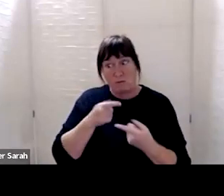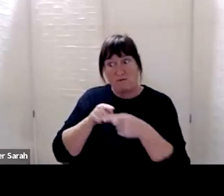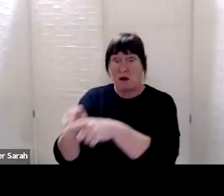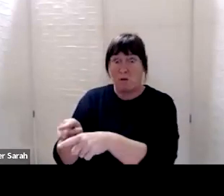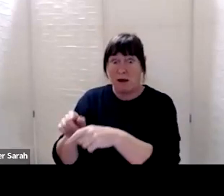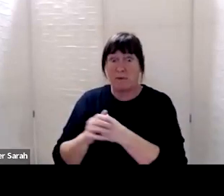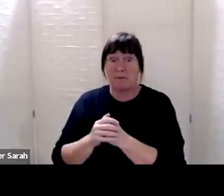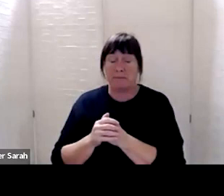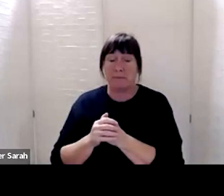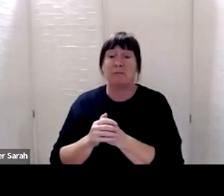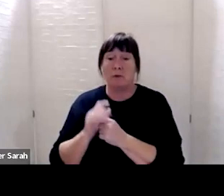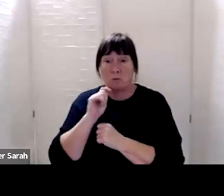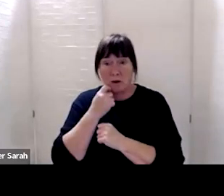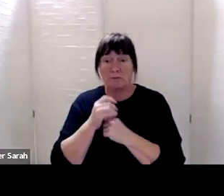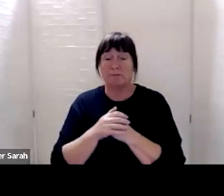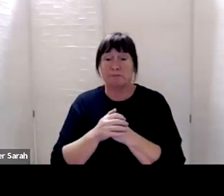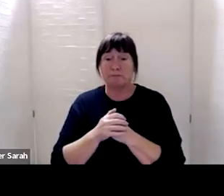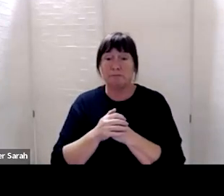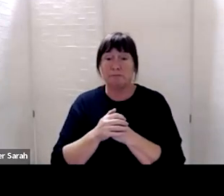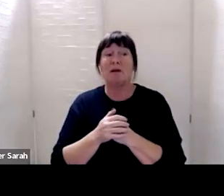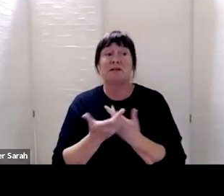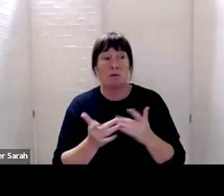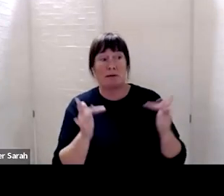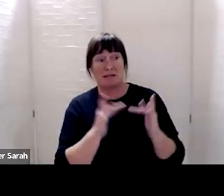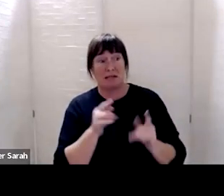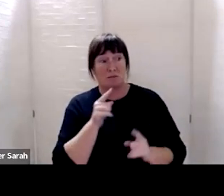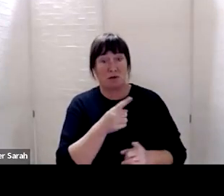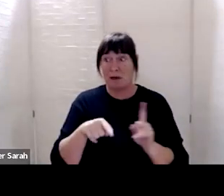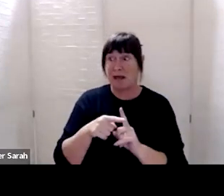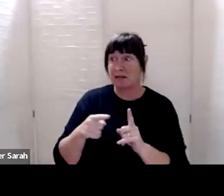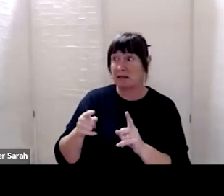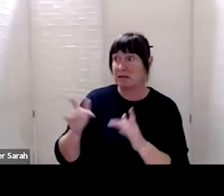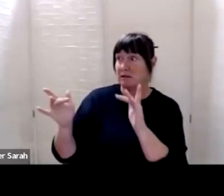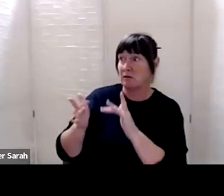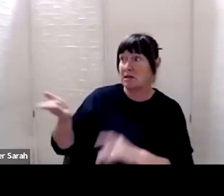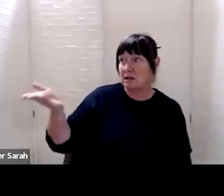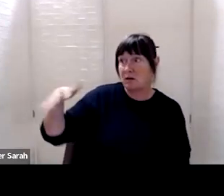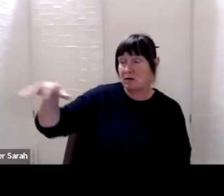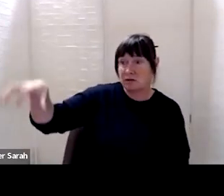which is a- which would be our communication with you as well as with the host agency, if that’s the person that the complaint’s about.